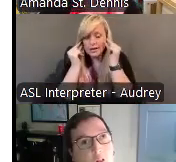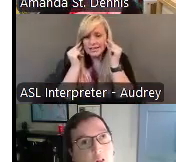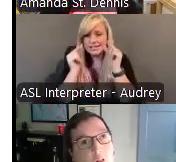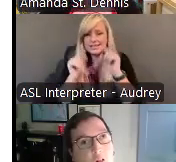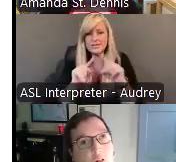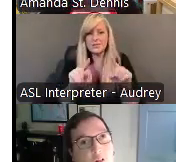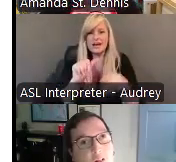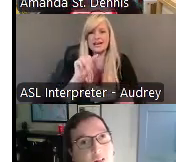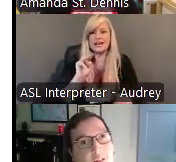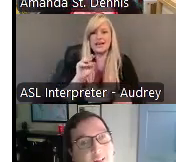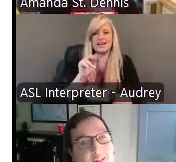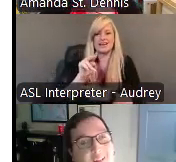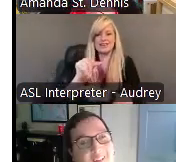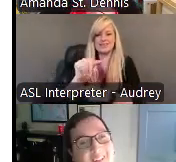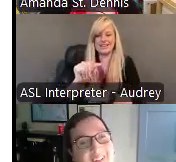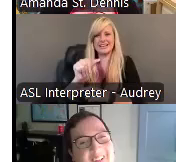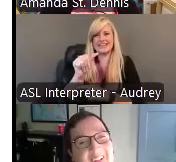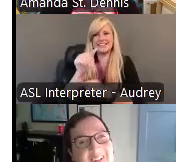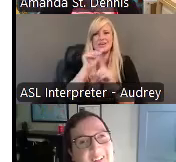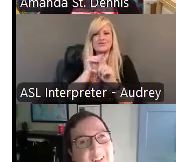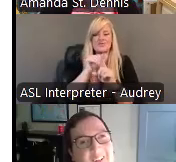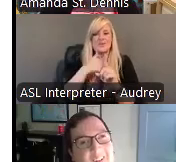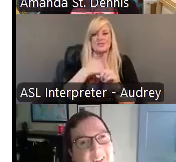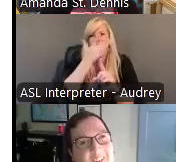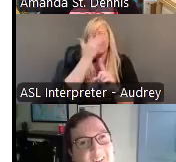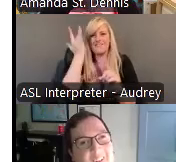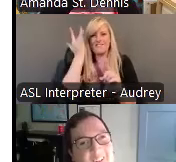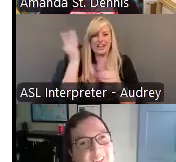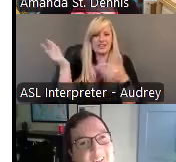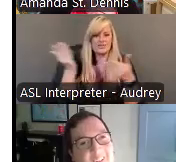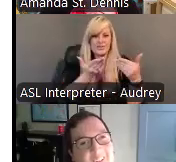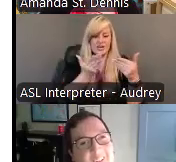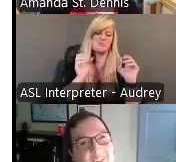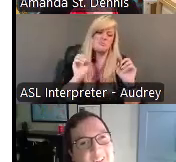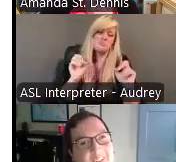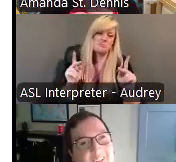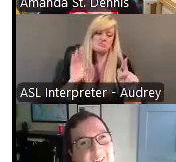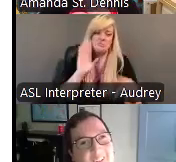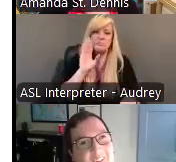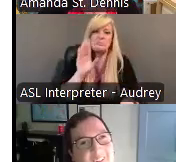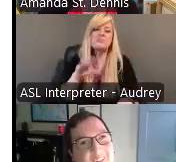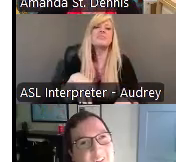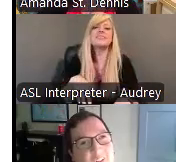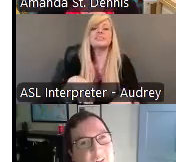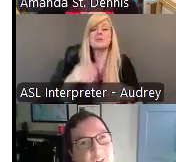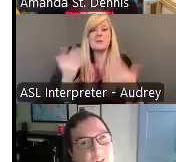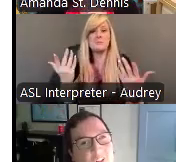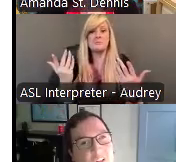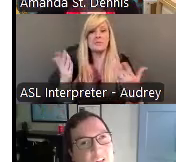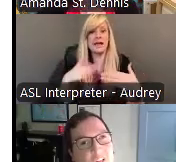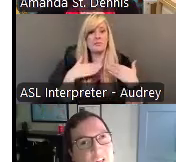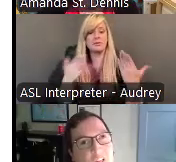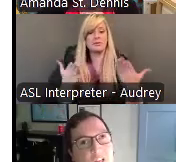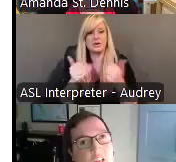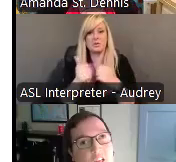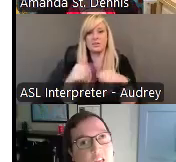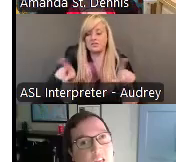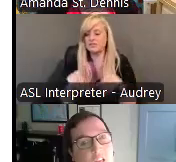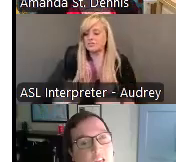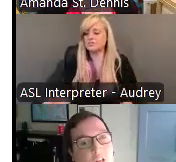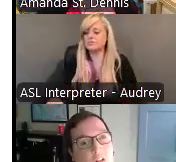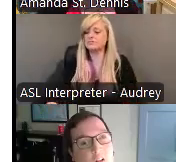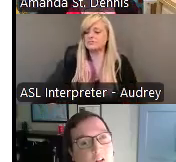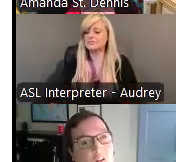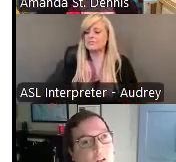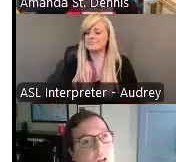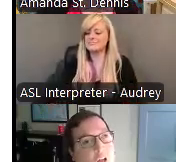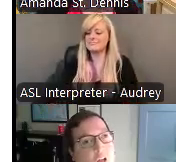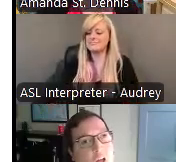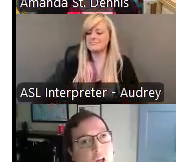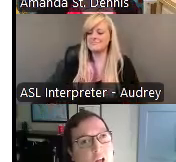forgot them. They are not here right now, but I'll be okay. Yeah, happy to be here with you guys.